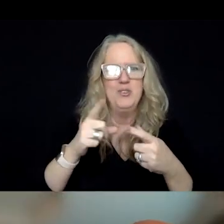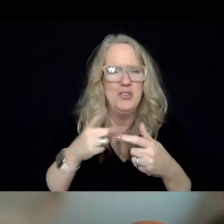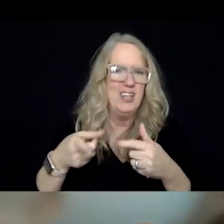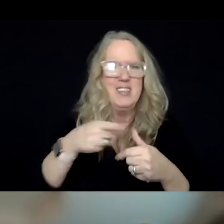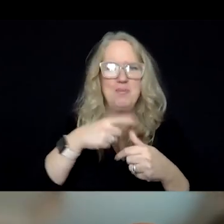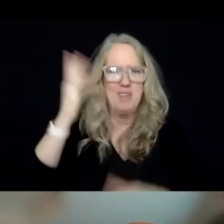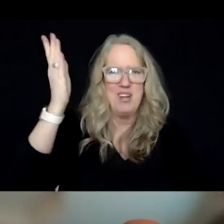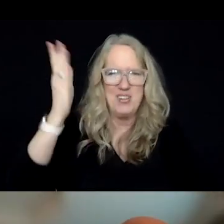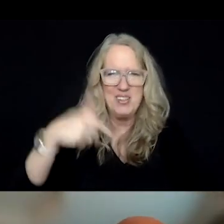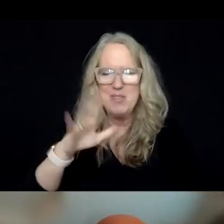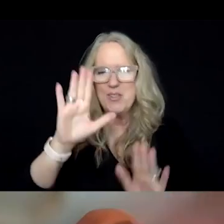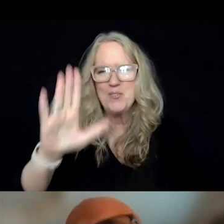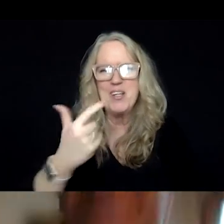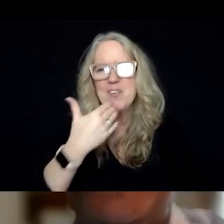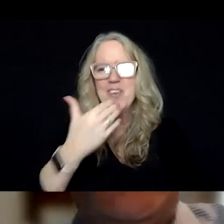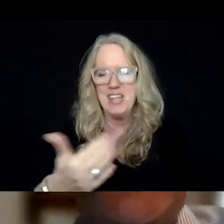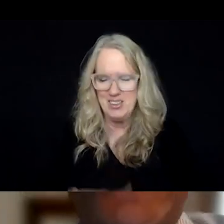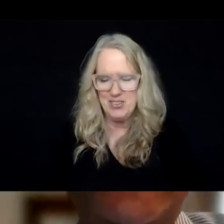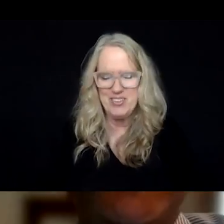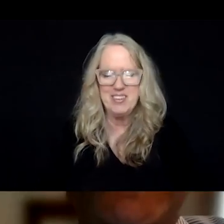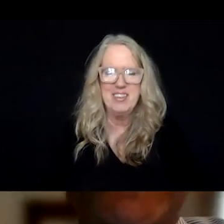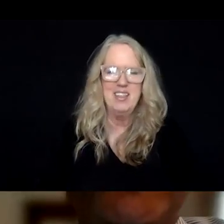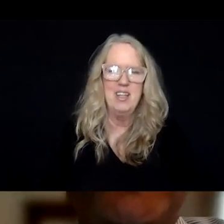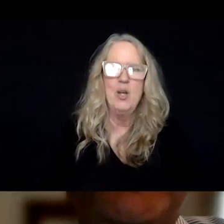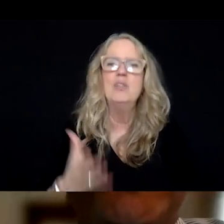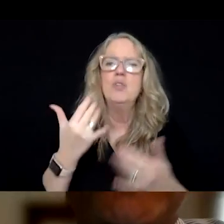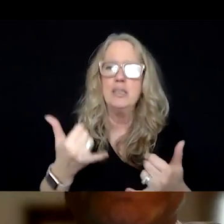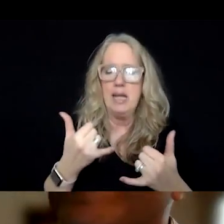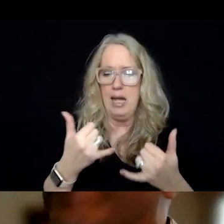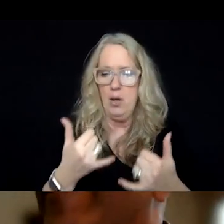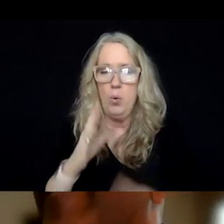WONDERFUL. WE ARE GOING TO ASK YOU TO COME